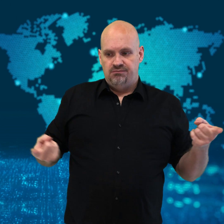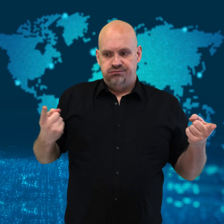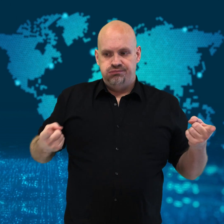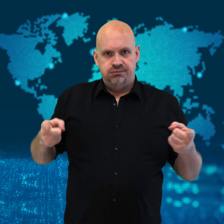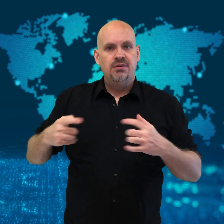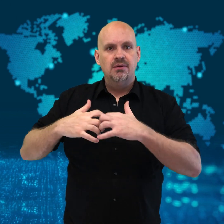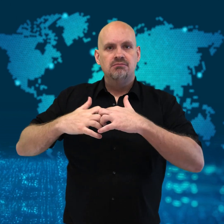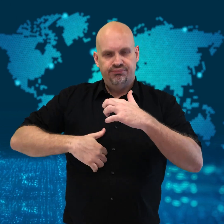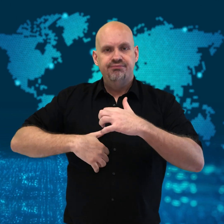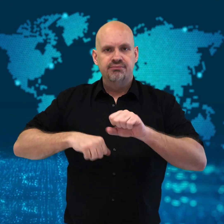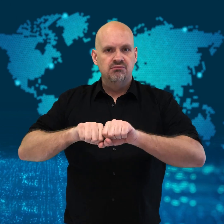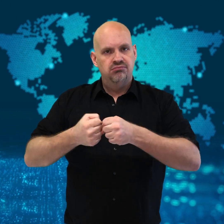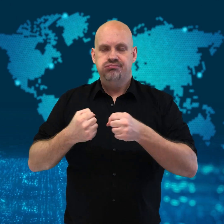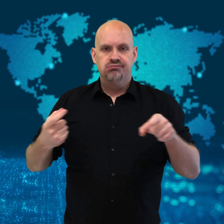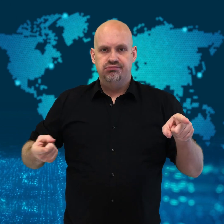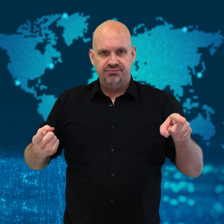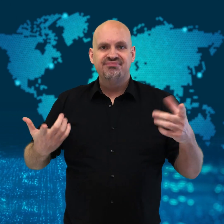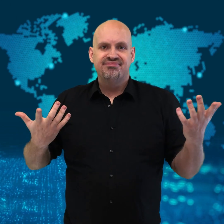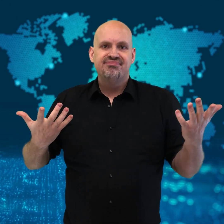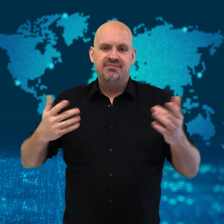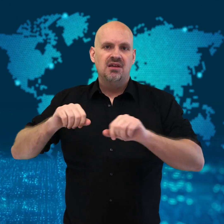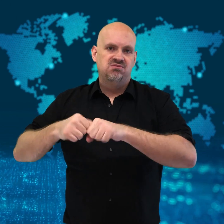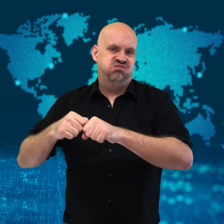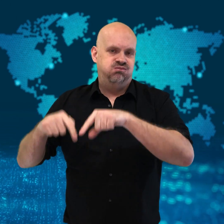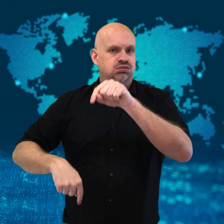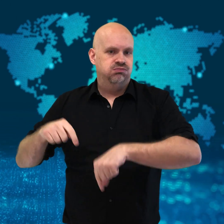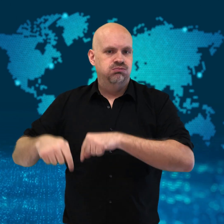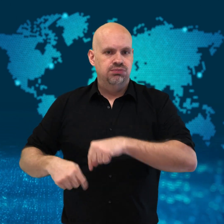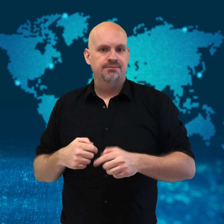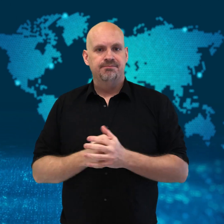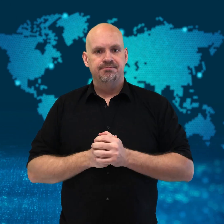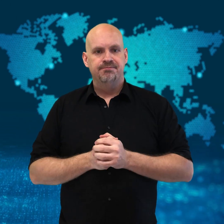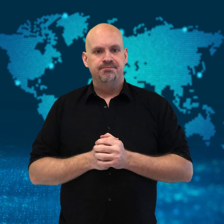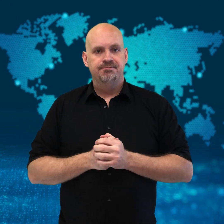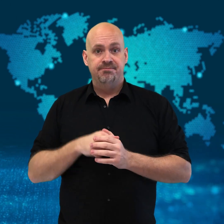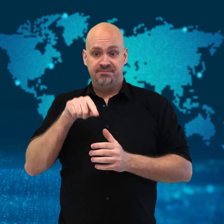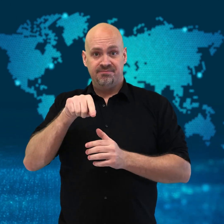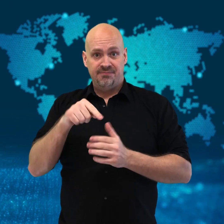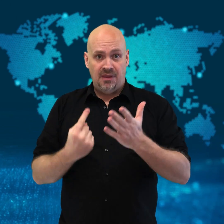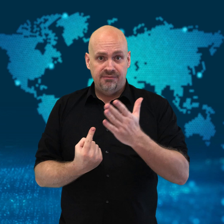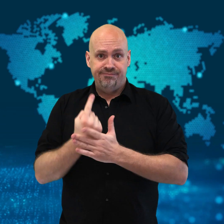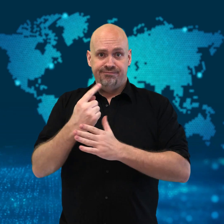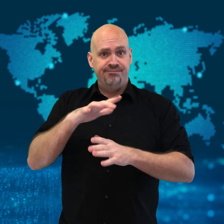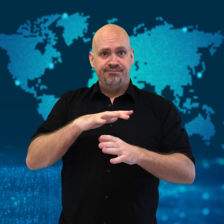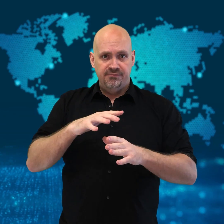It is speculated that the plane’s engine failed.